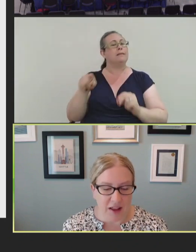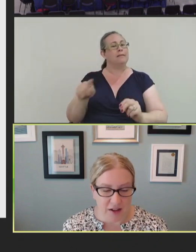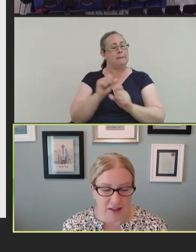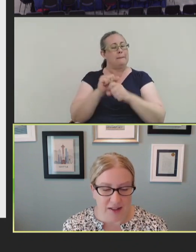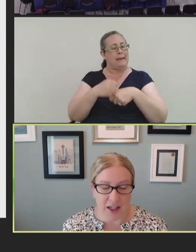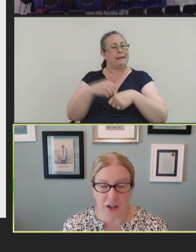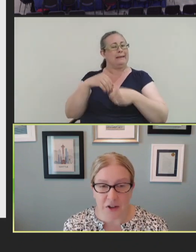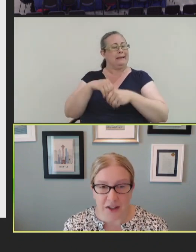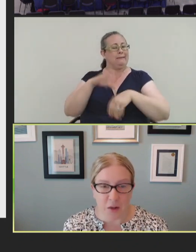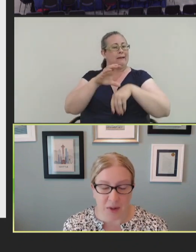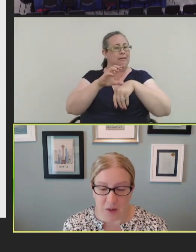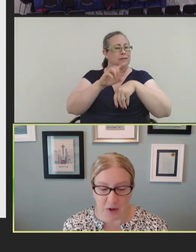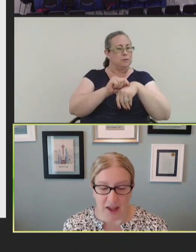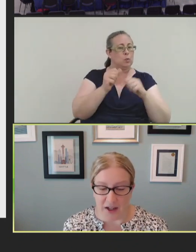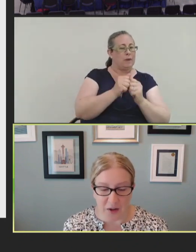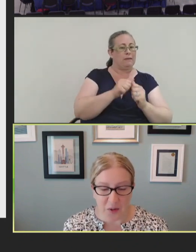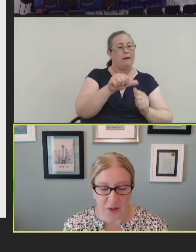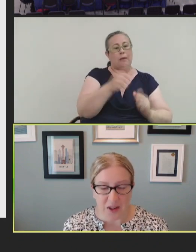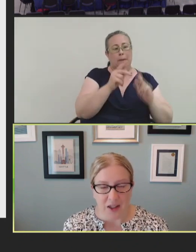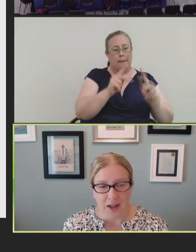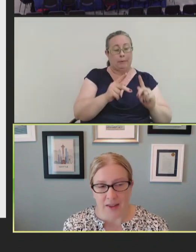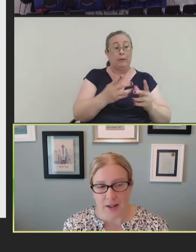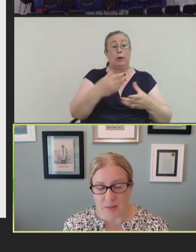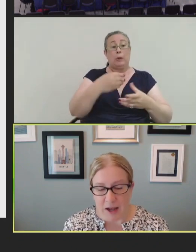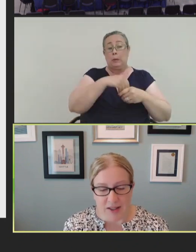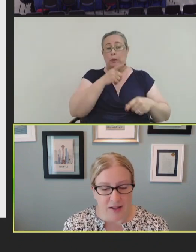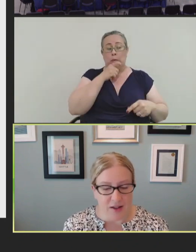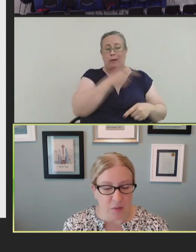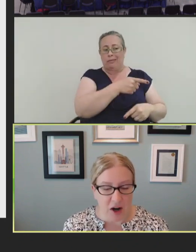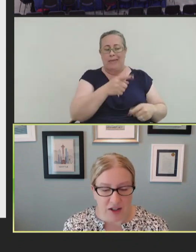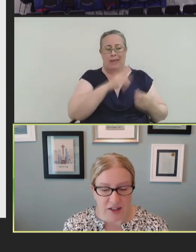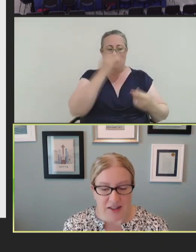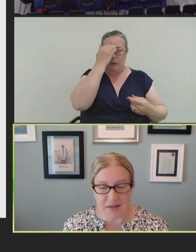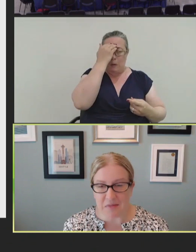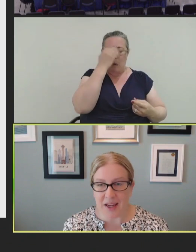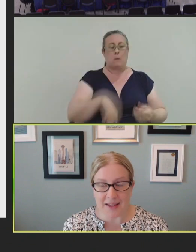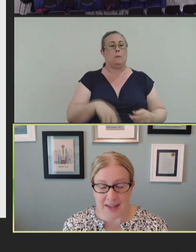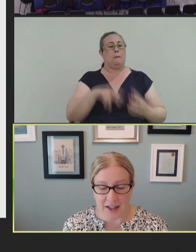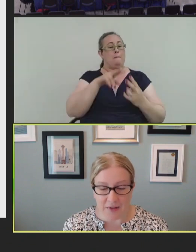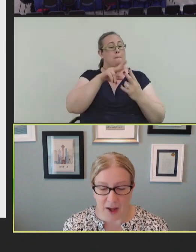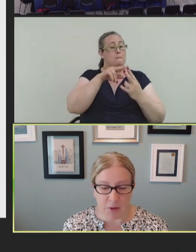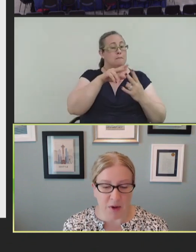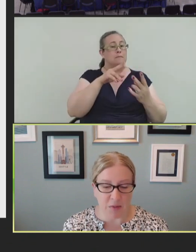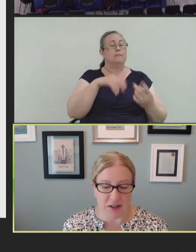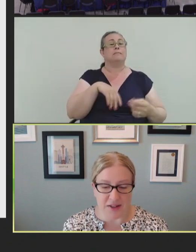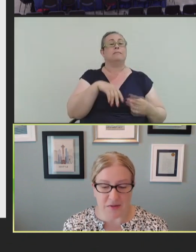others, including the people they know, their spouses or partners, extended family members,